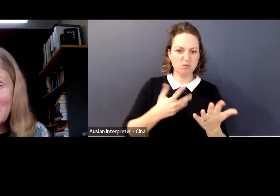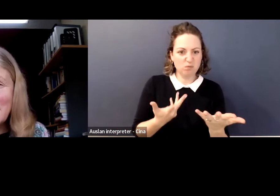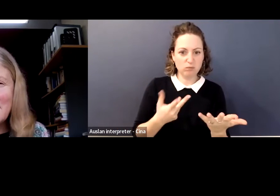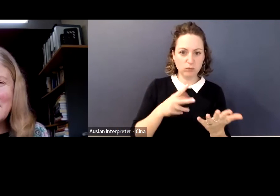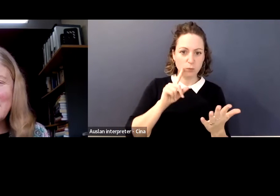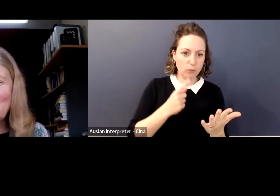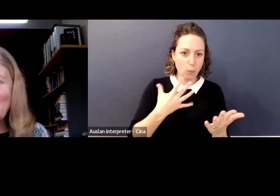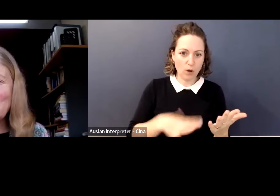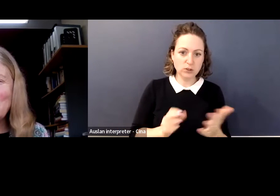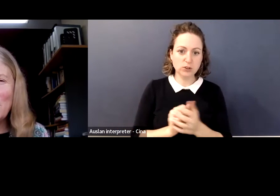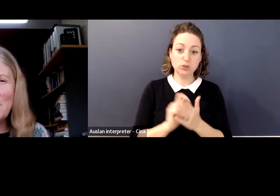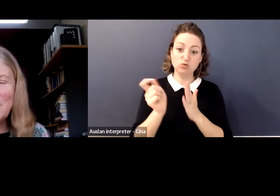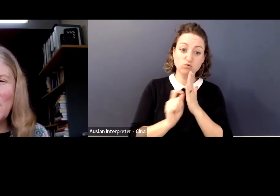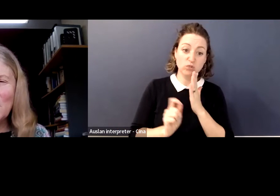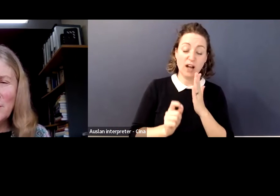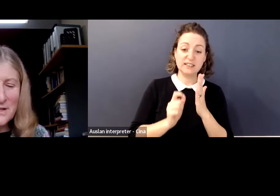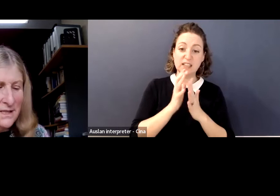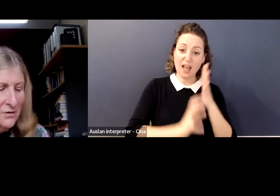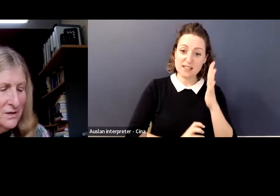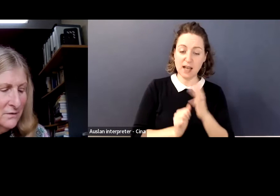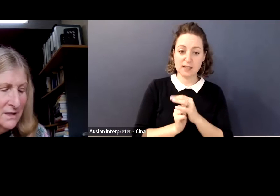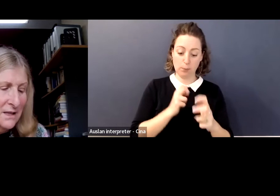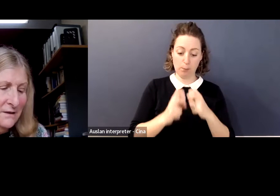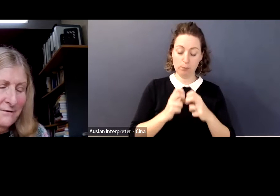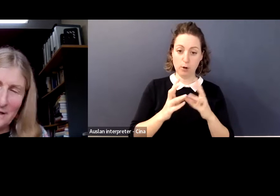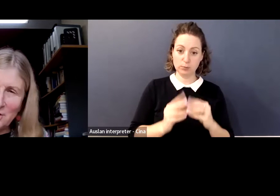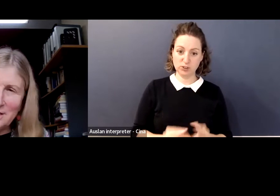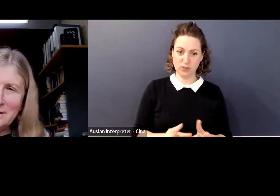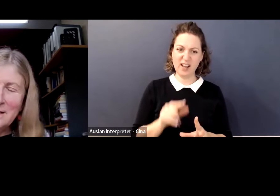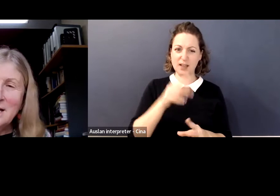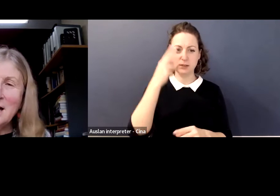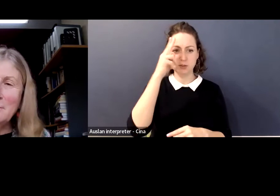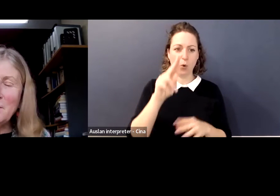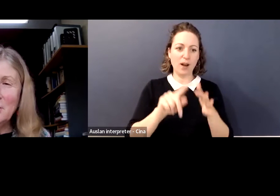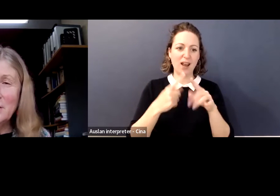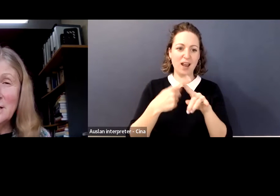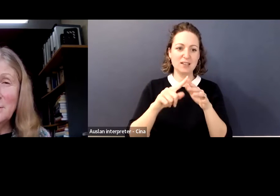essays, problem solving and so on, all of these areas of executive functioning are critically